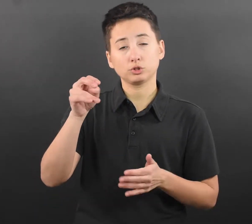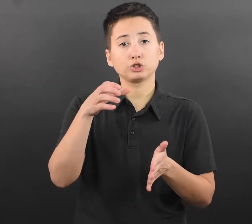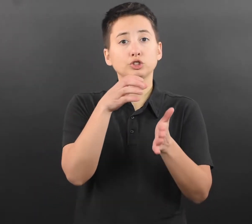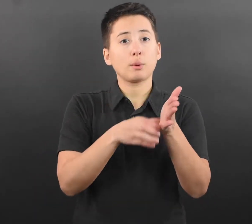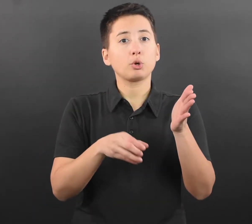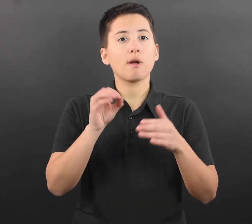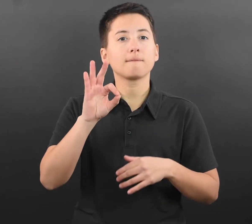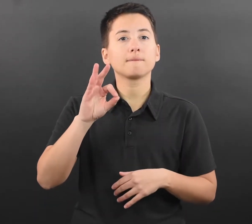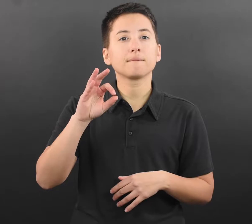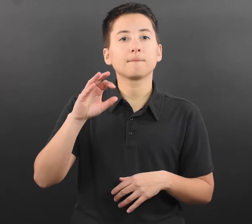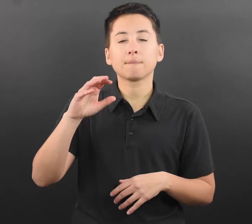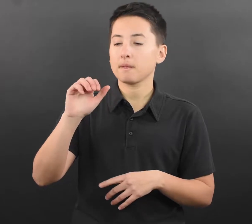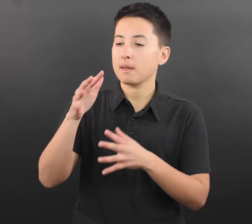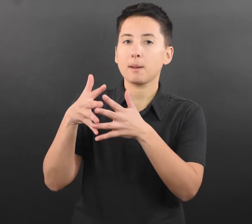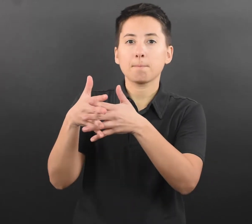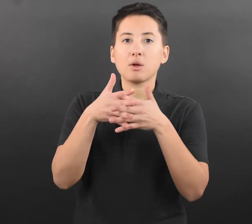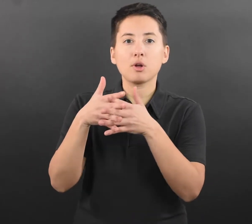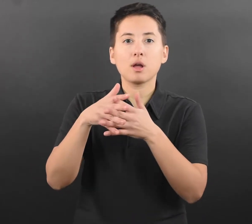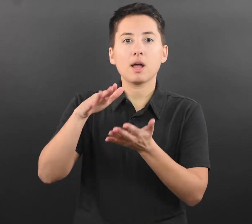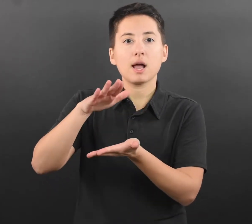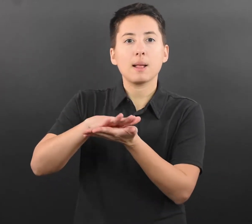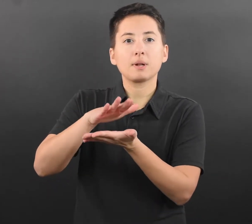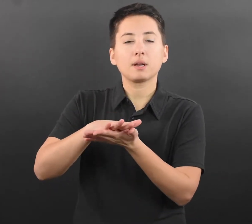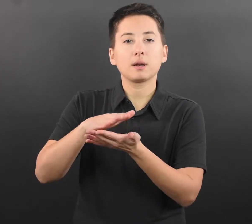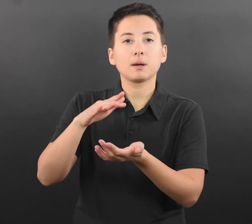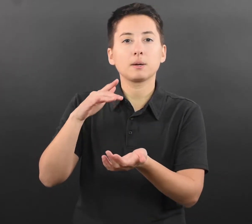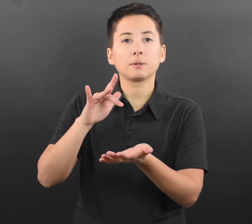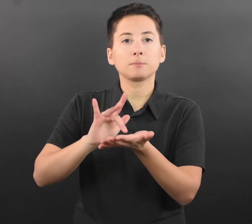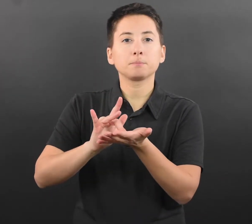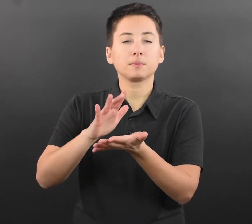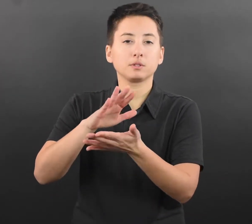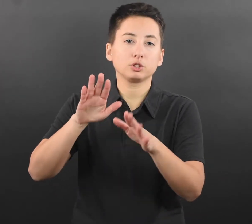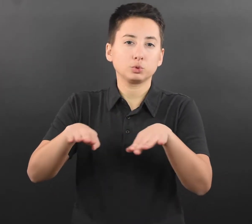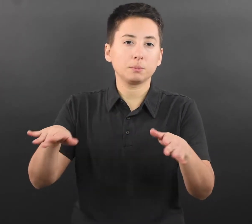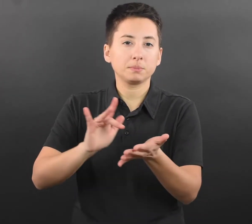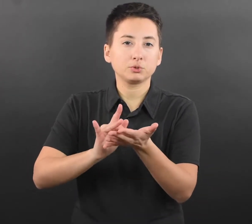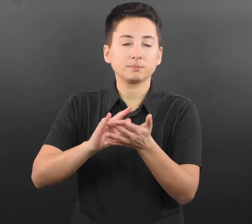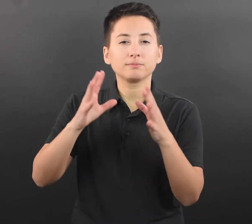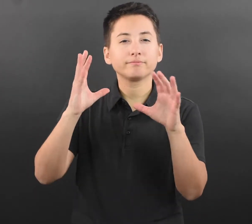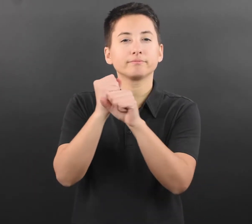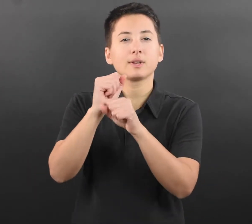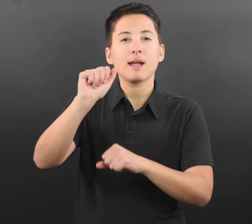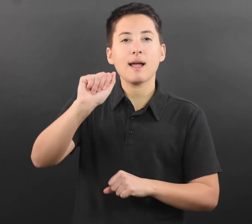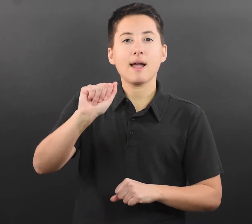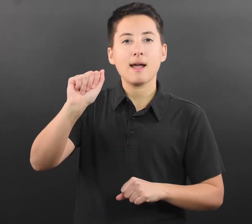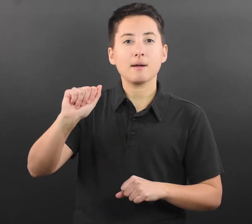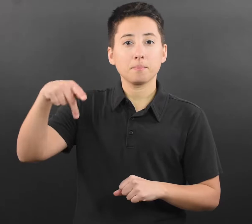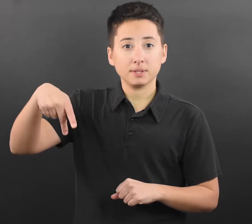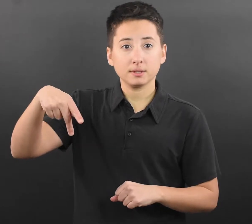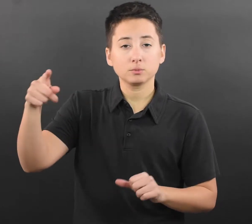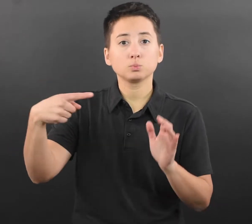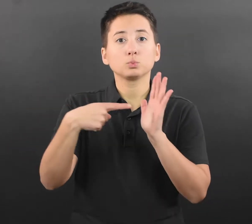representing 1,000 pediatricians across the state, supports these recommendations